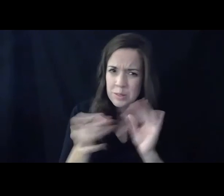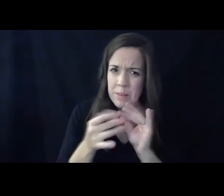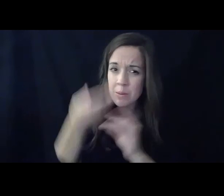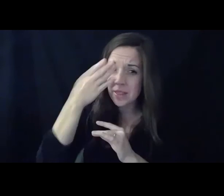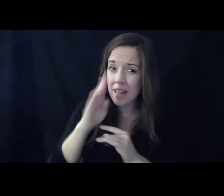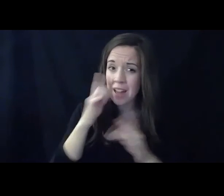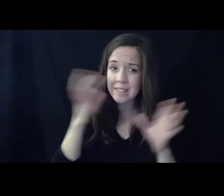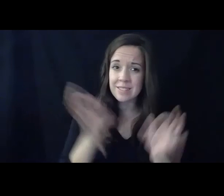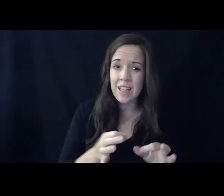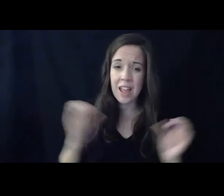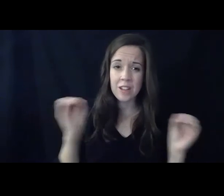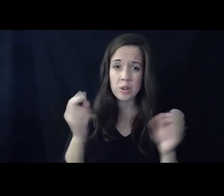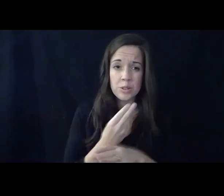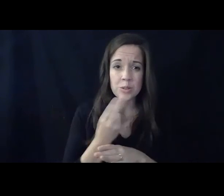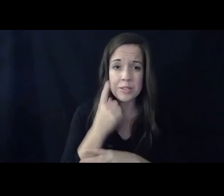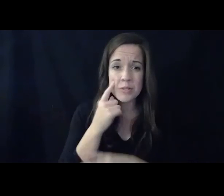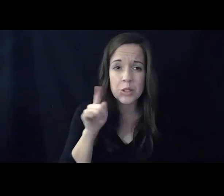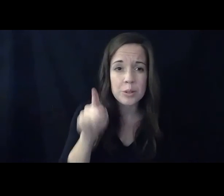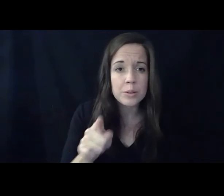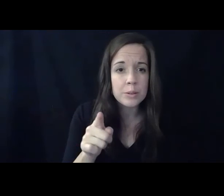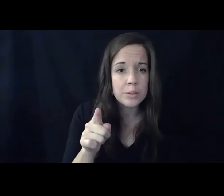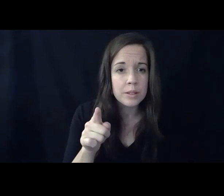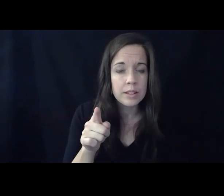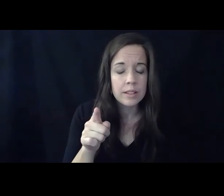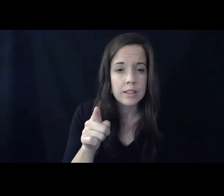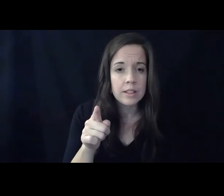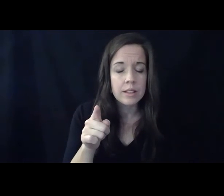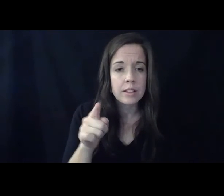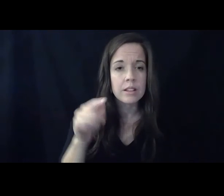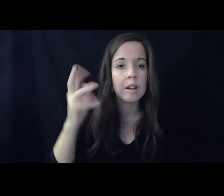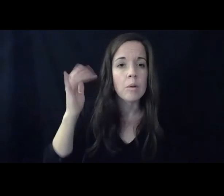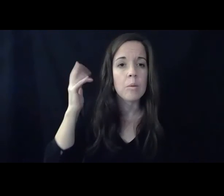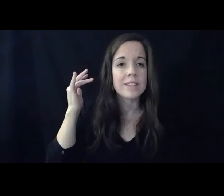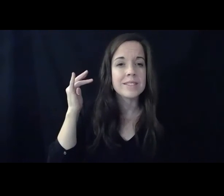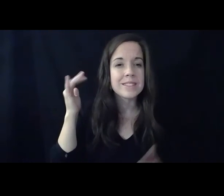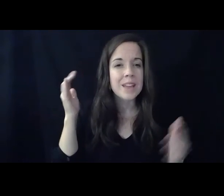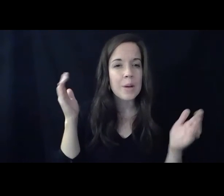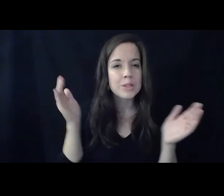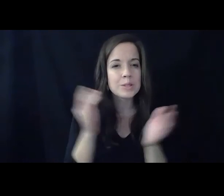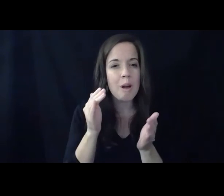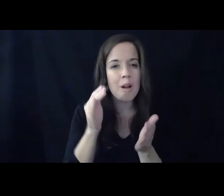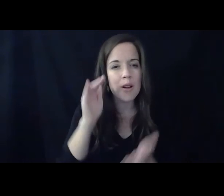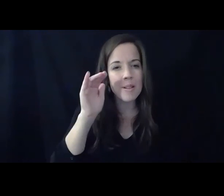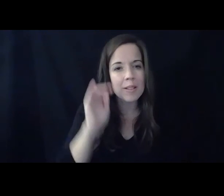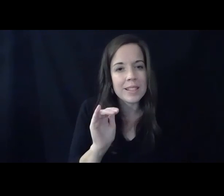use for you? Once I was small as your kin, so small